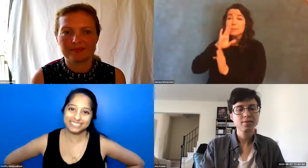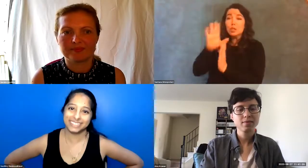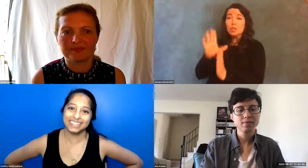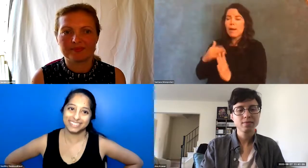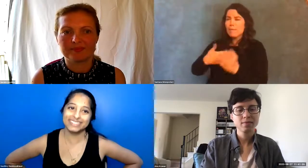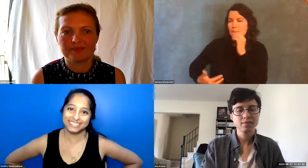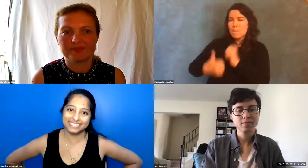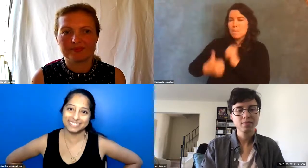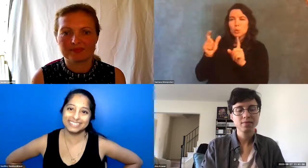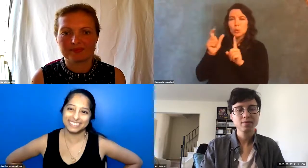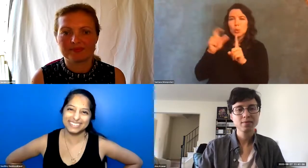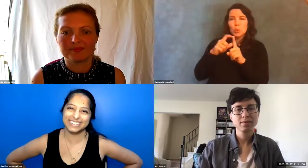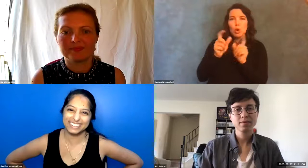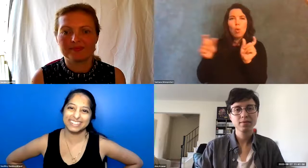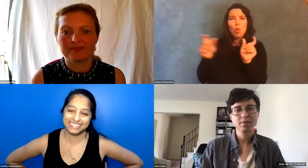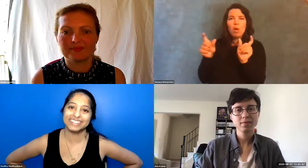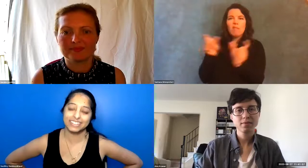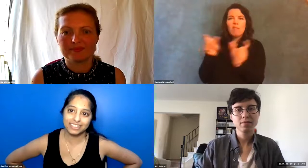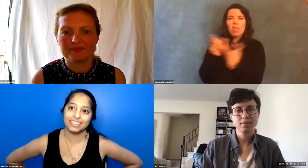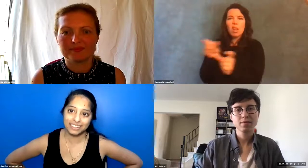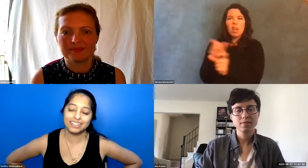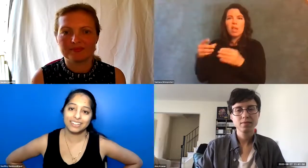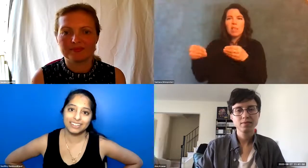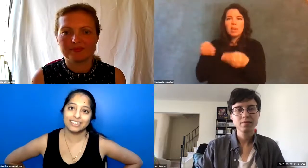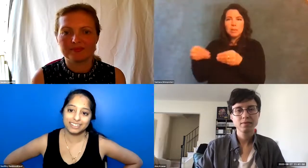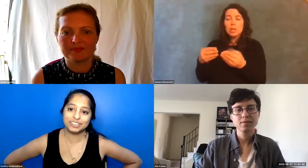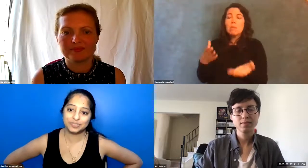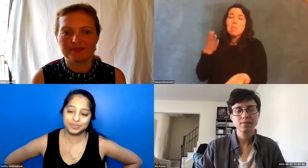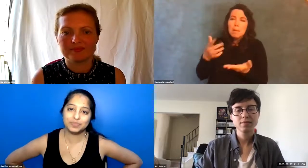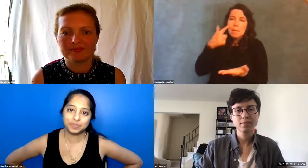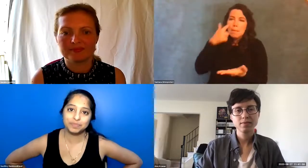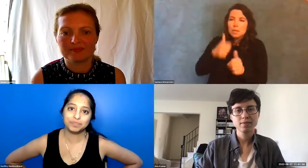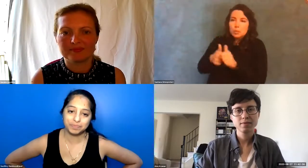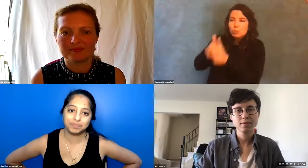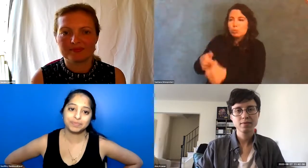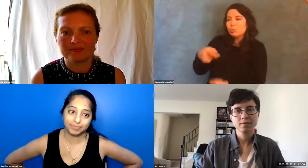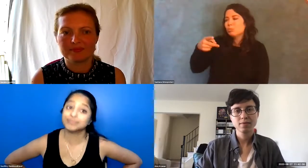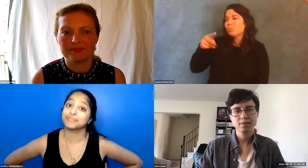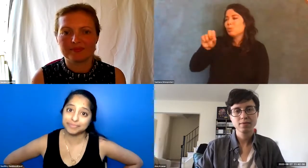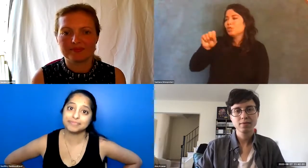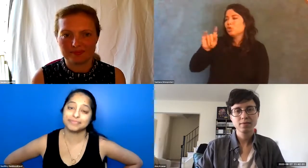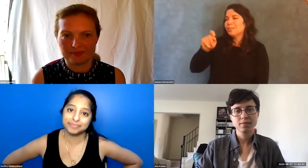Which -- I guess and that can be due to prescriptivism, and now it's in revitalization stage, where